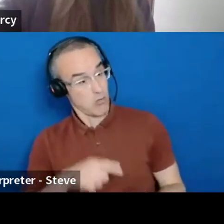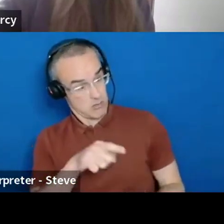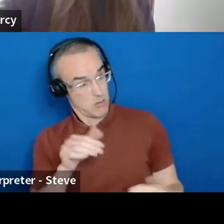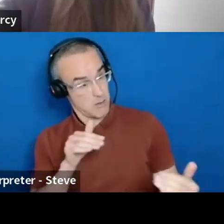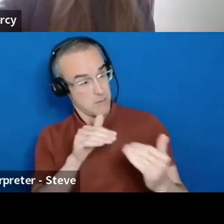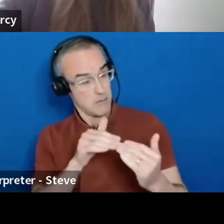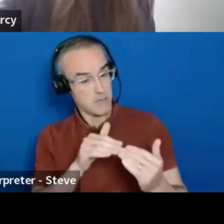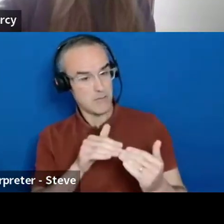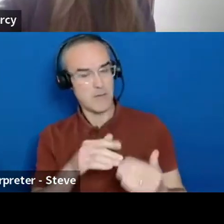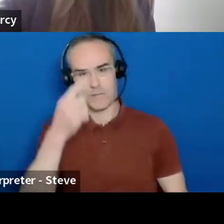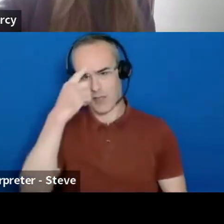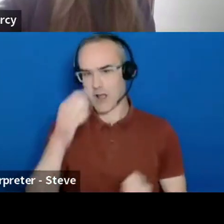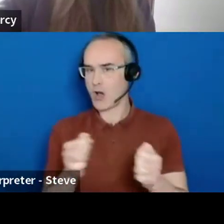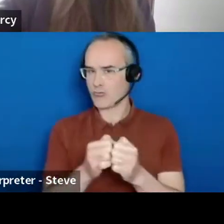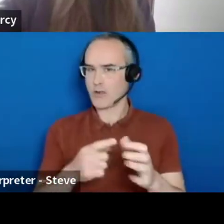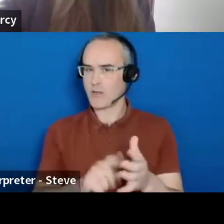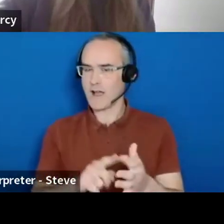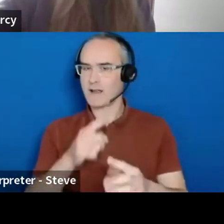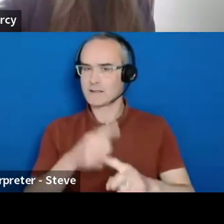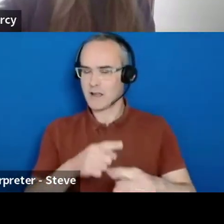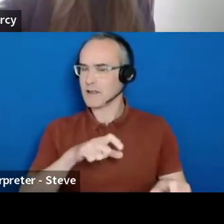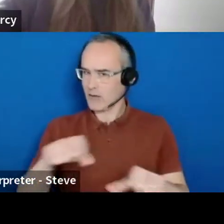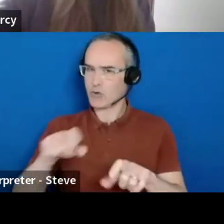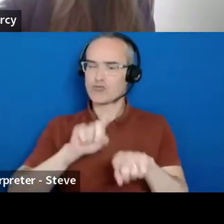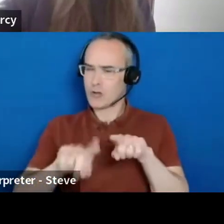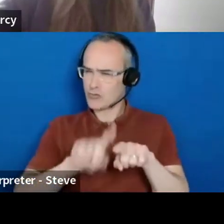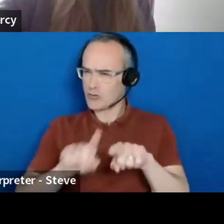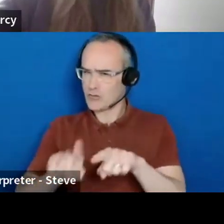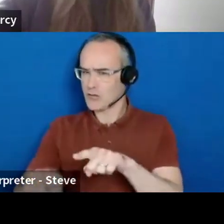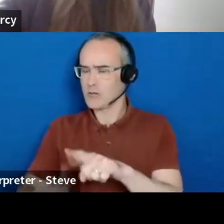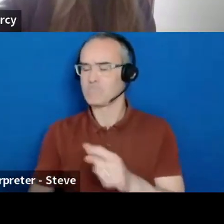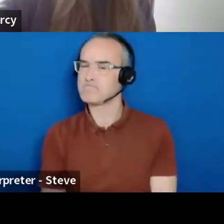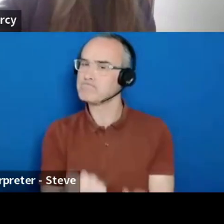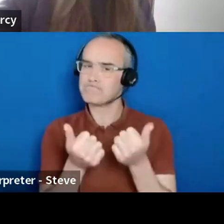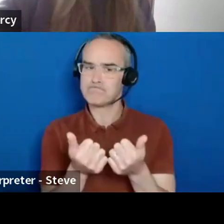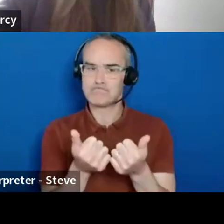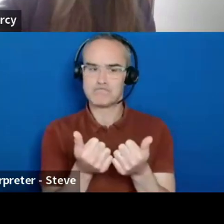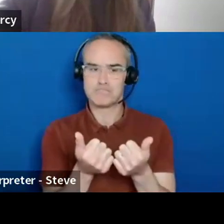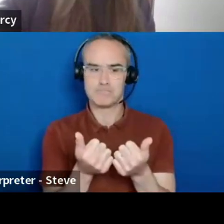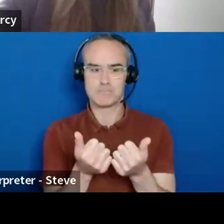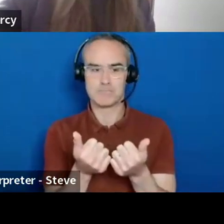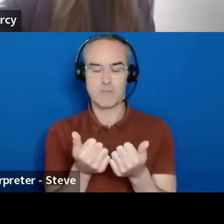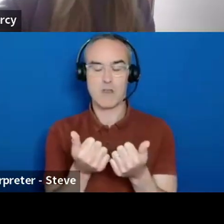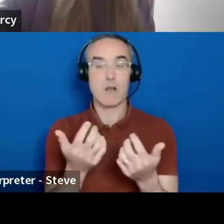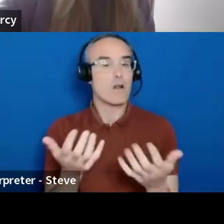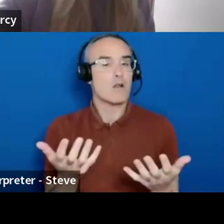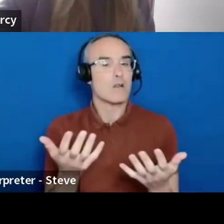keep trying. I think that's a sort of... it's not, not everybody can can get that,